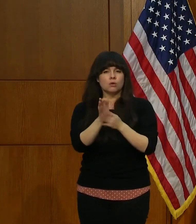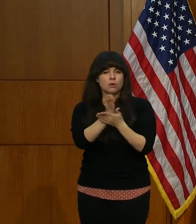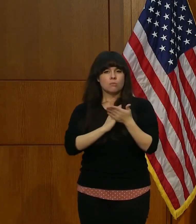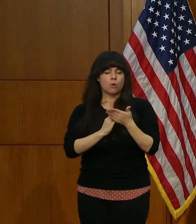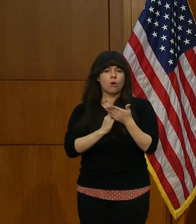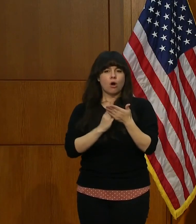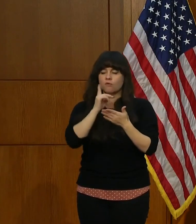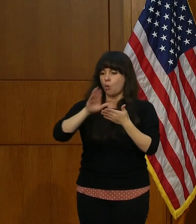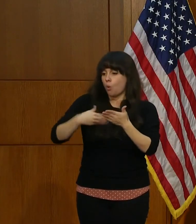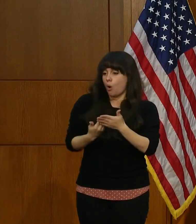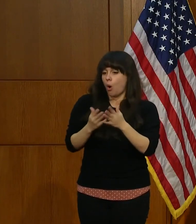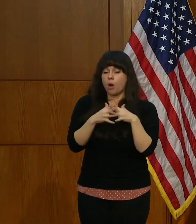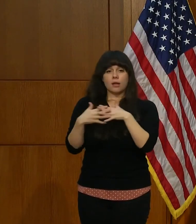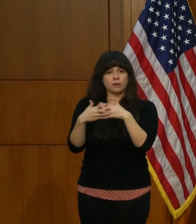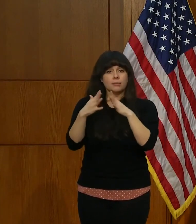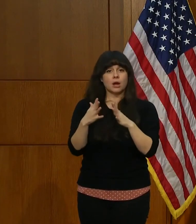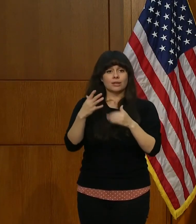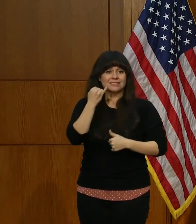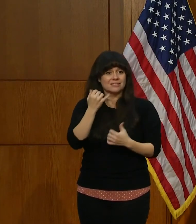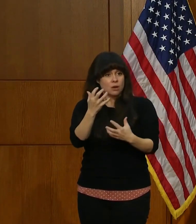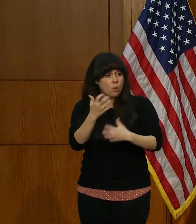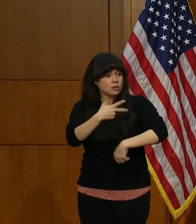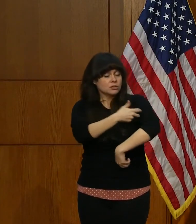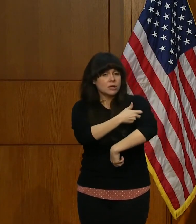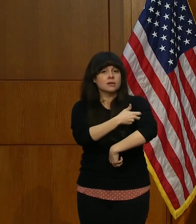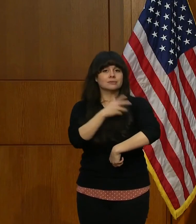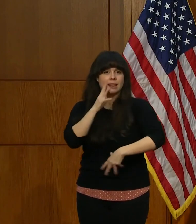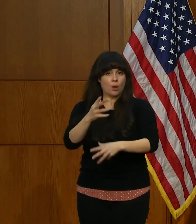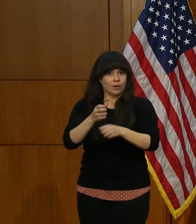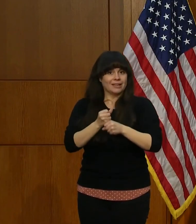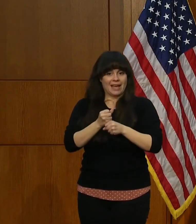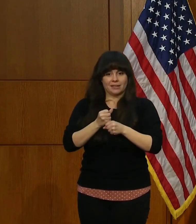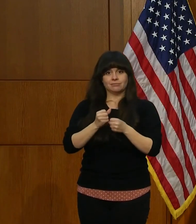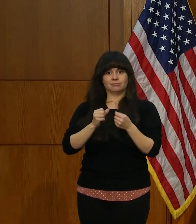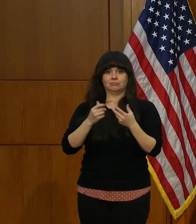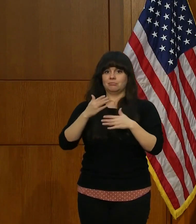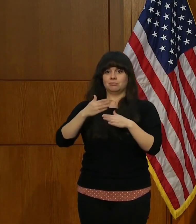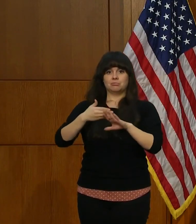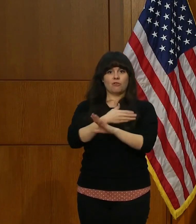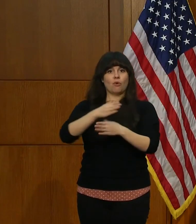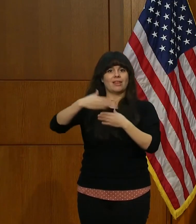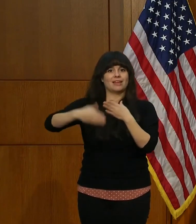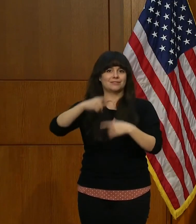AS WE HEARD IN THE NEWS MEDIA, THIS IS ONE CRITICAL STEP THAT WILL ALLOW ALL AMERICANS WHO